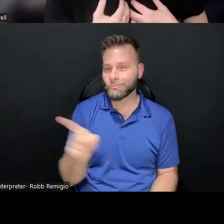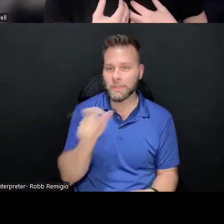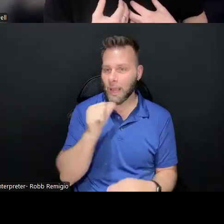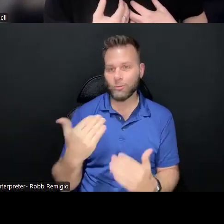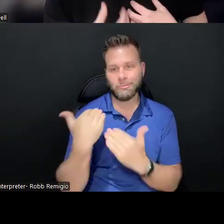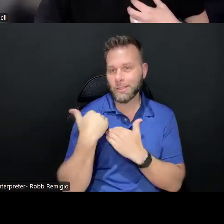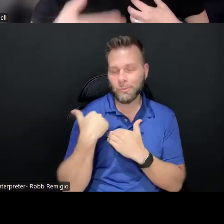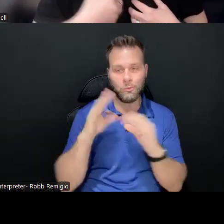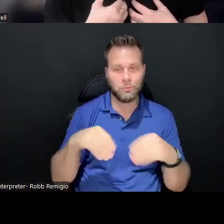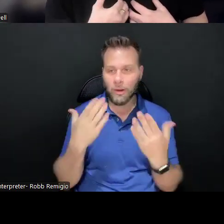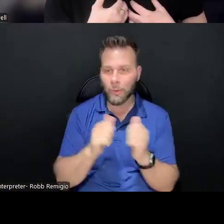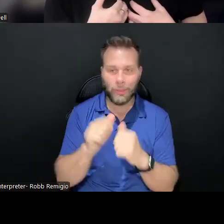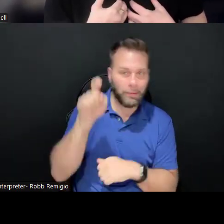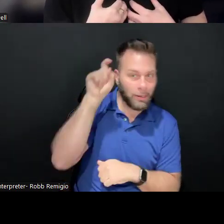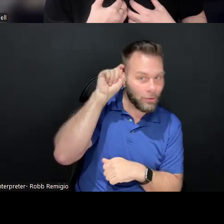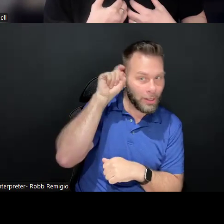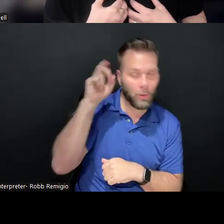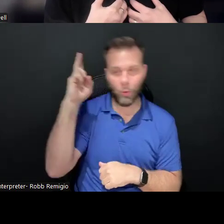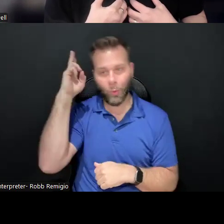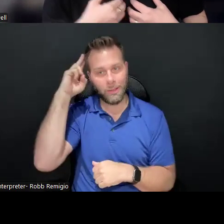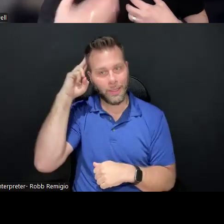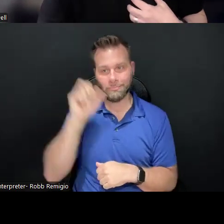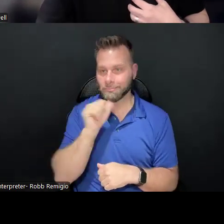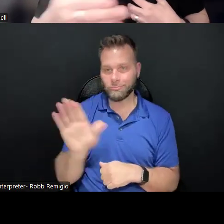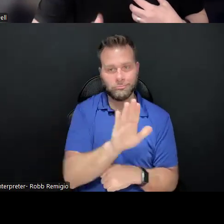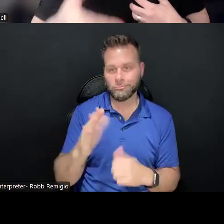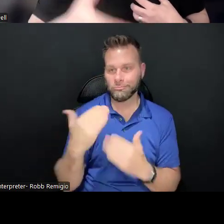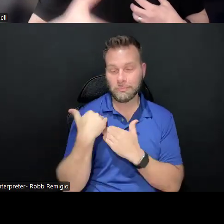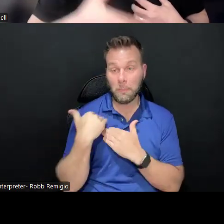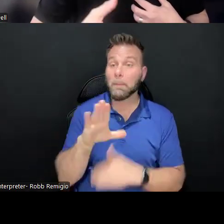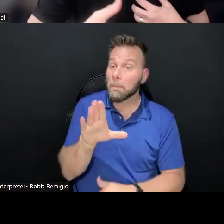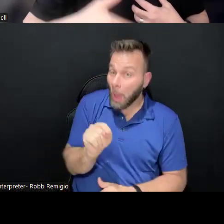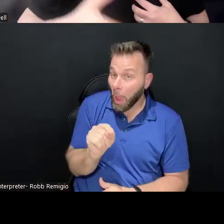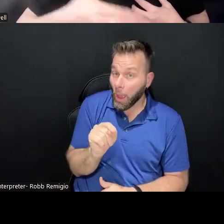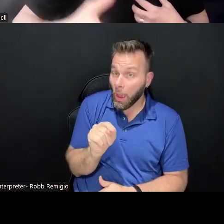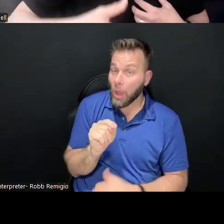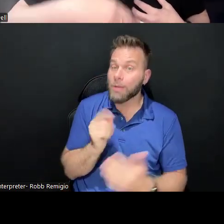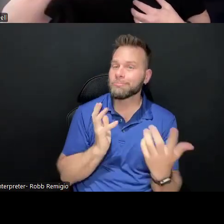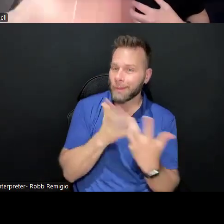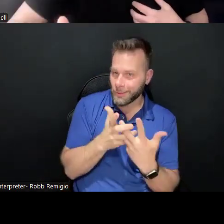You are not responsible to provide me with a hearing aid or with a cochlear implant. But you are responsible to